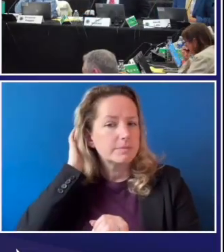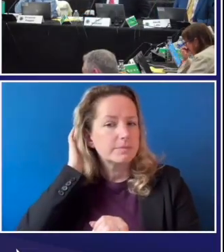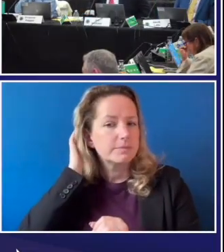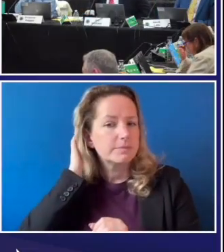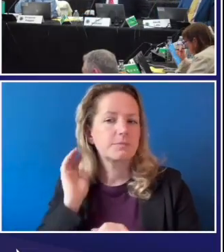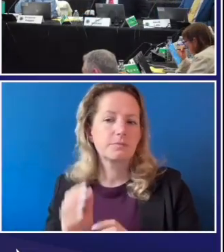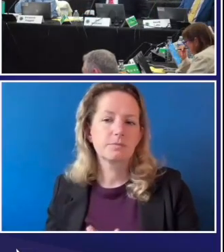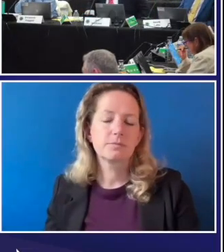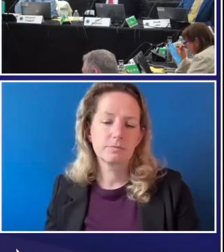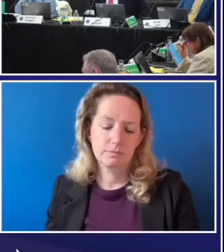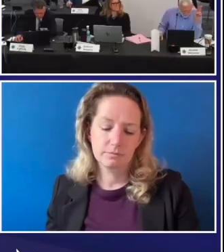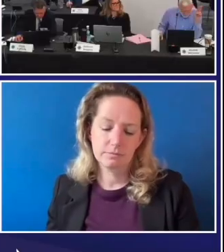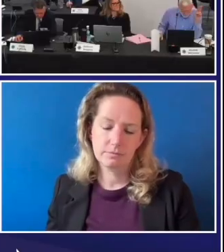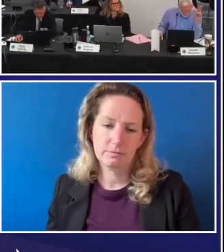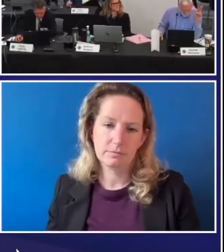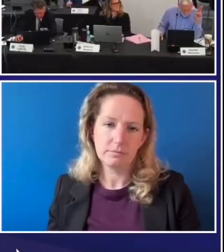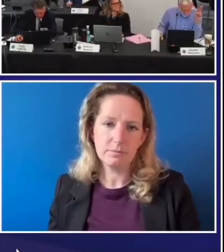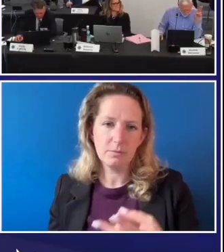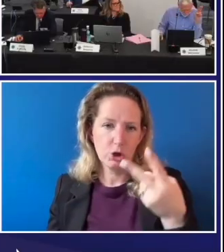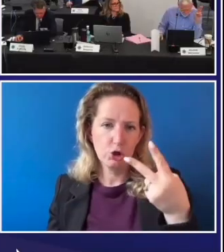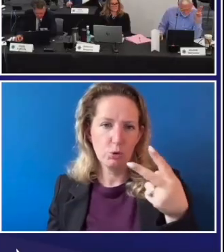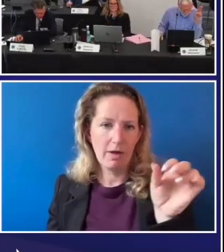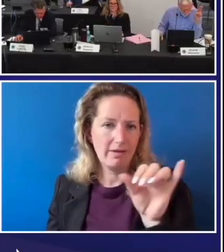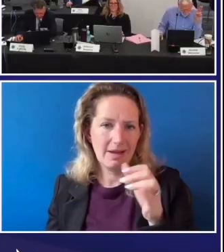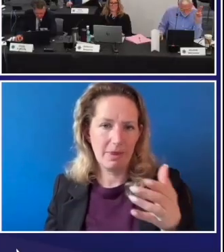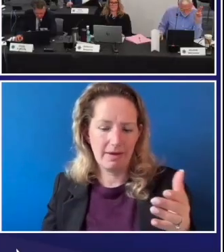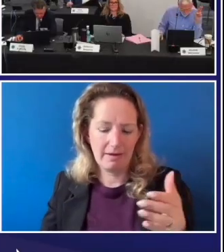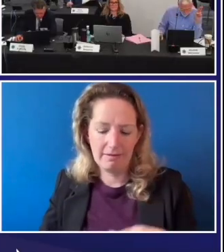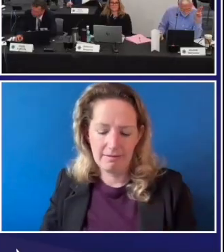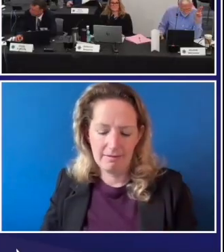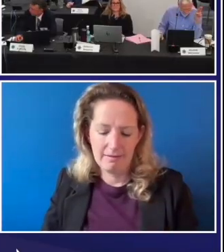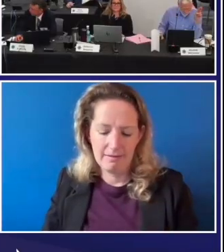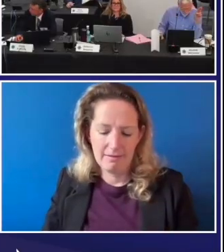Well, 2 of them are the same thing. It's really, it's, it's that one and then when we reference it again on 71.